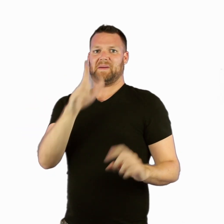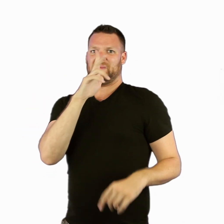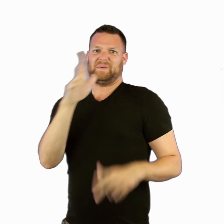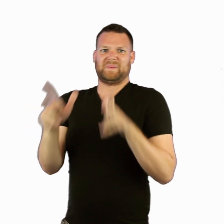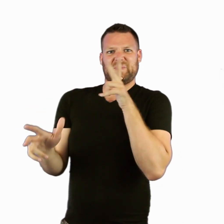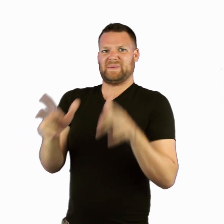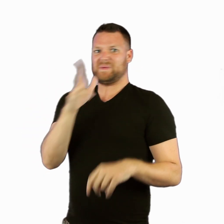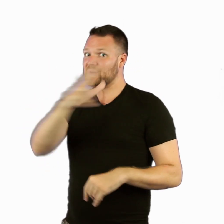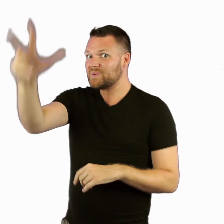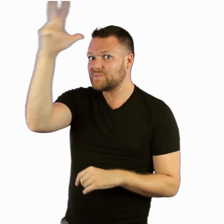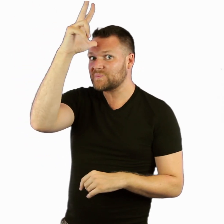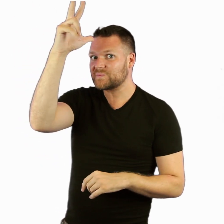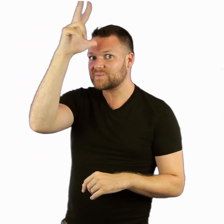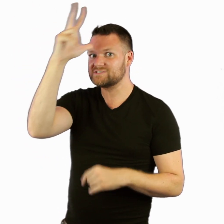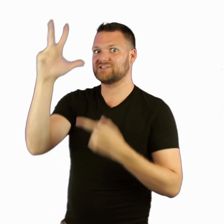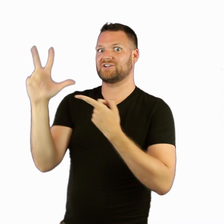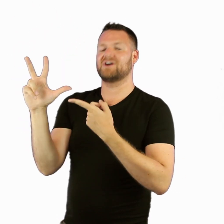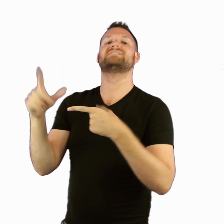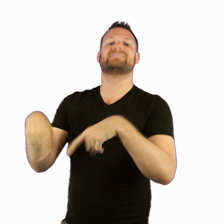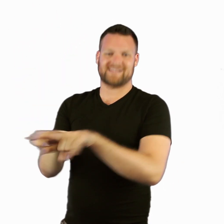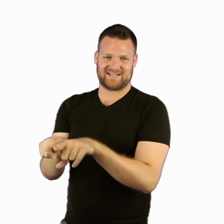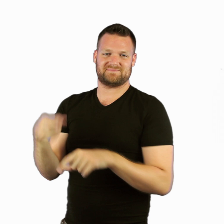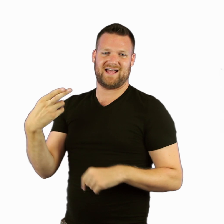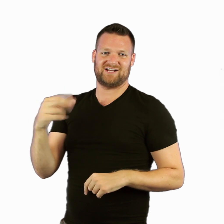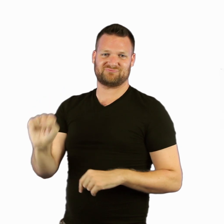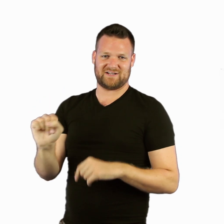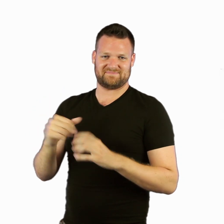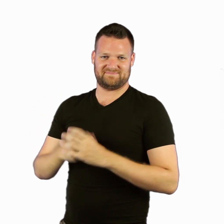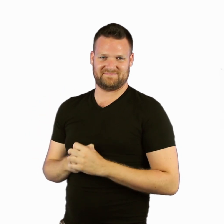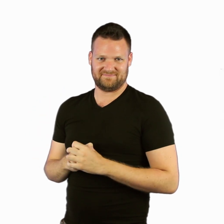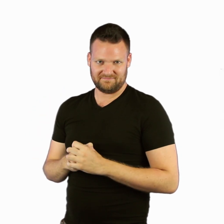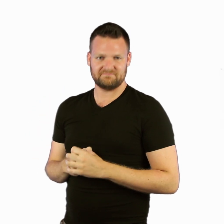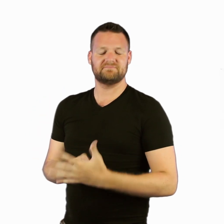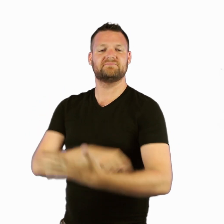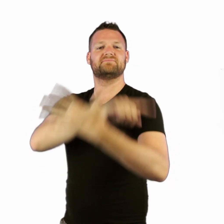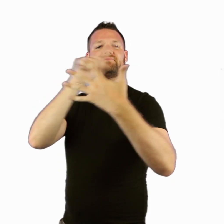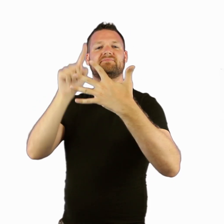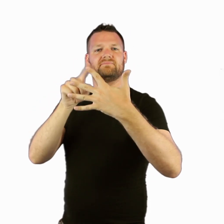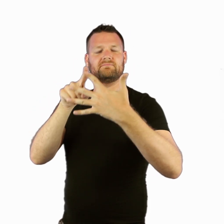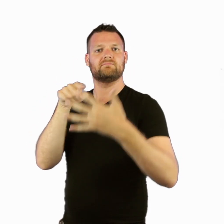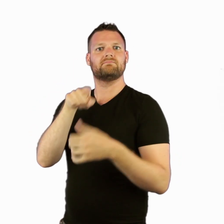is used for both nouns and adjectives. Another example is with the 3 handshape.